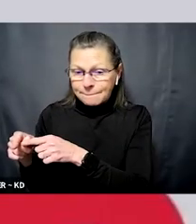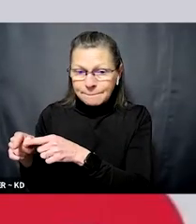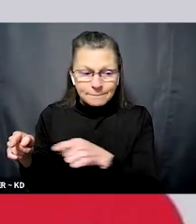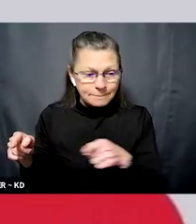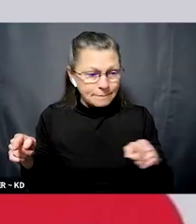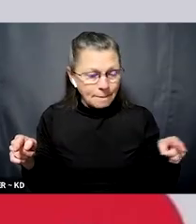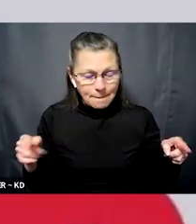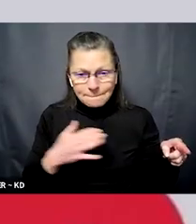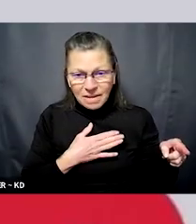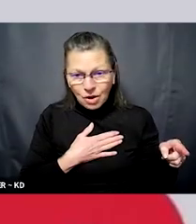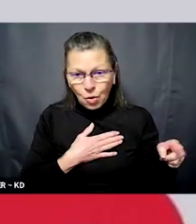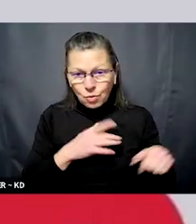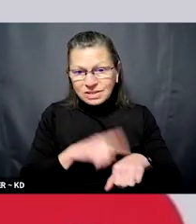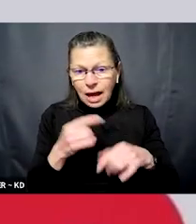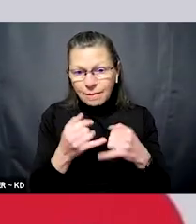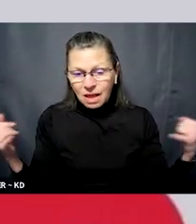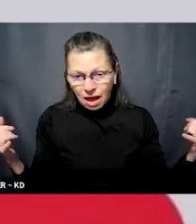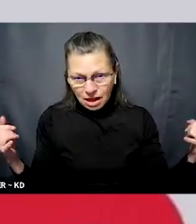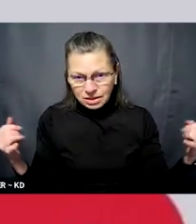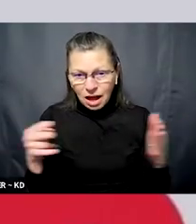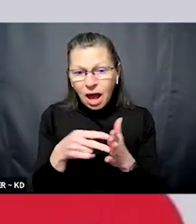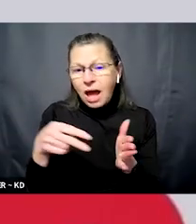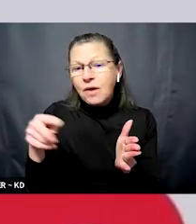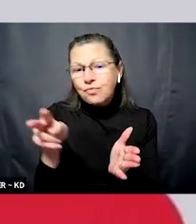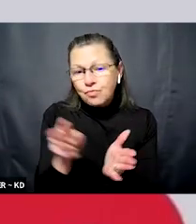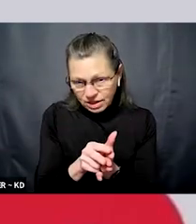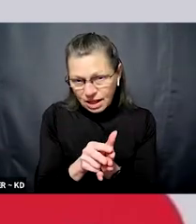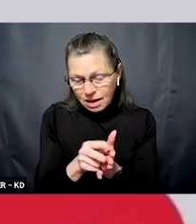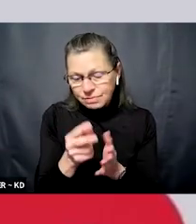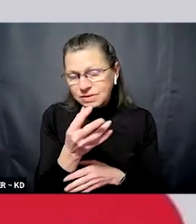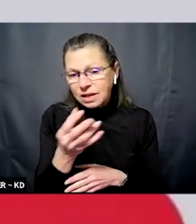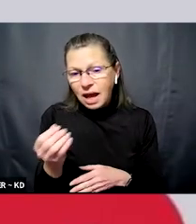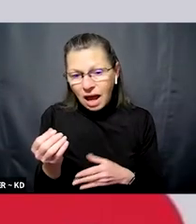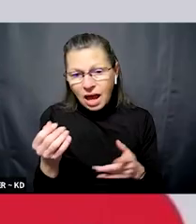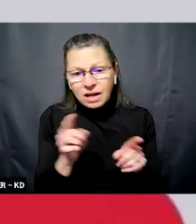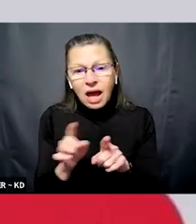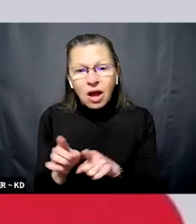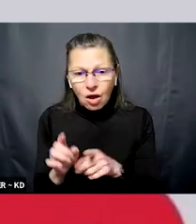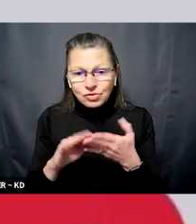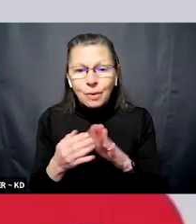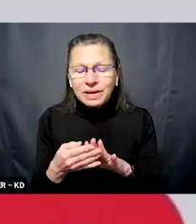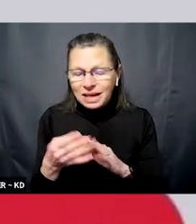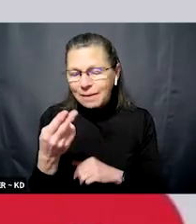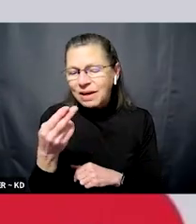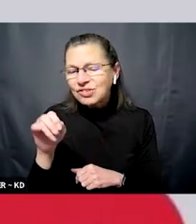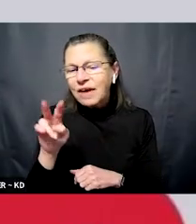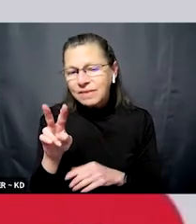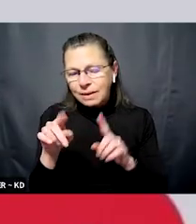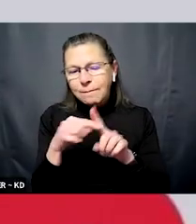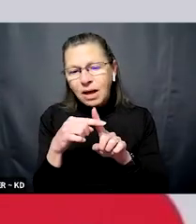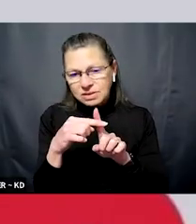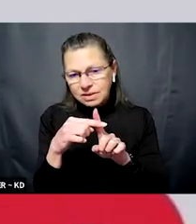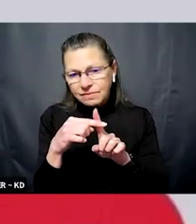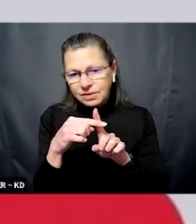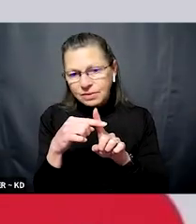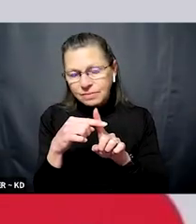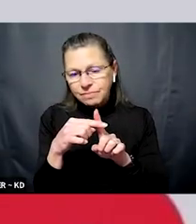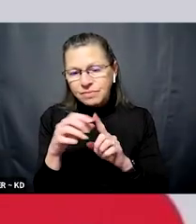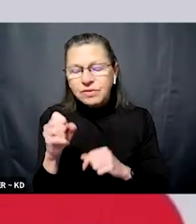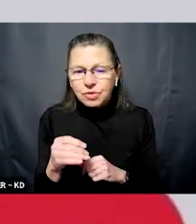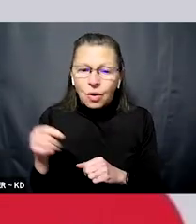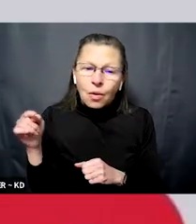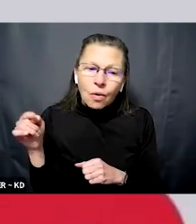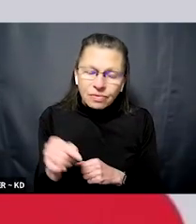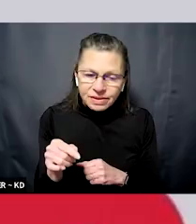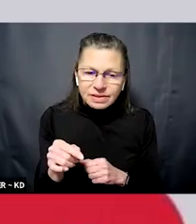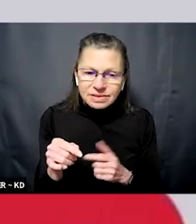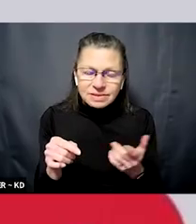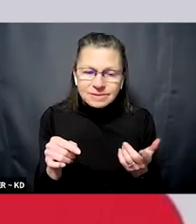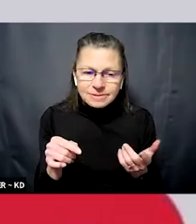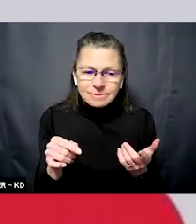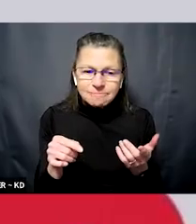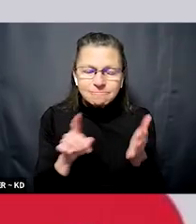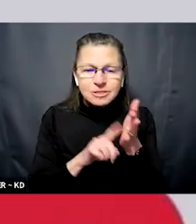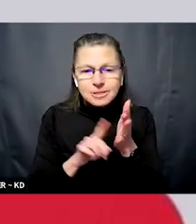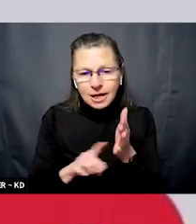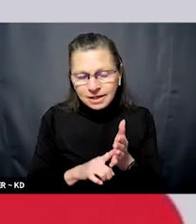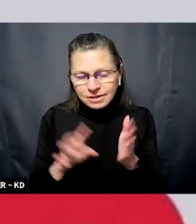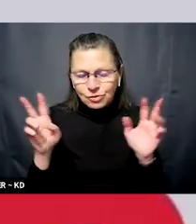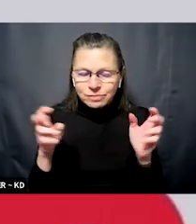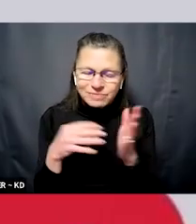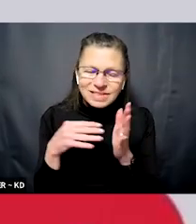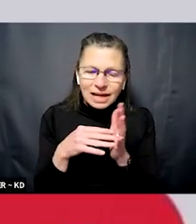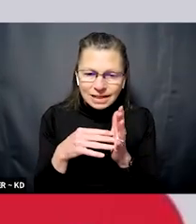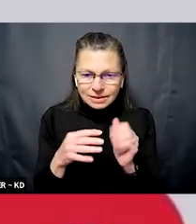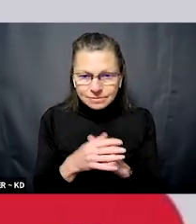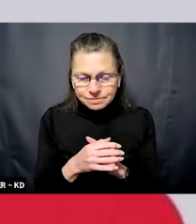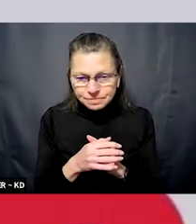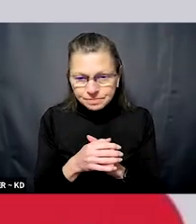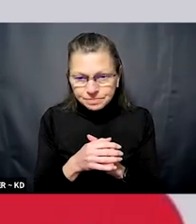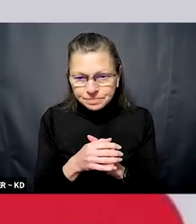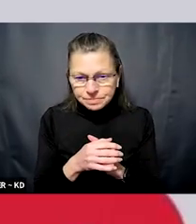I had relapsed and I also became HIV positive. So this study, in going over it with Dr.